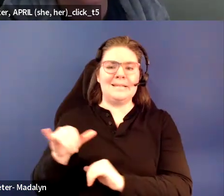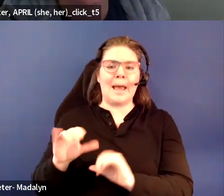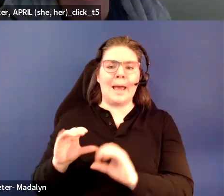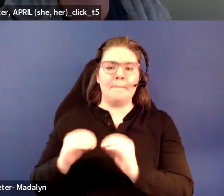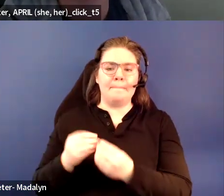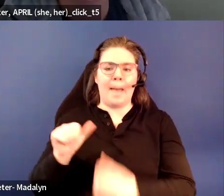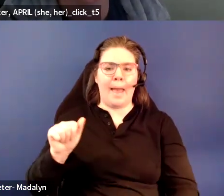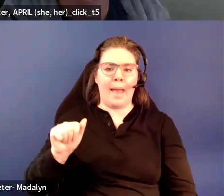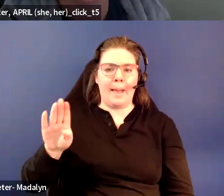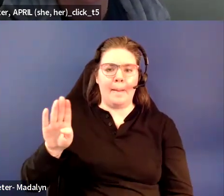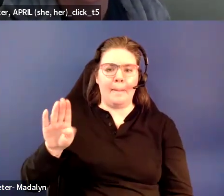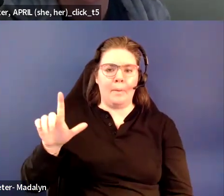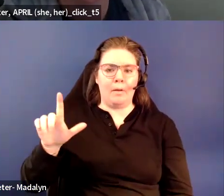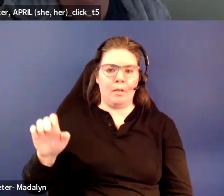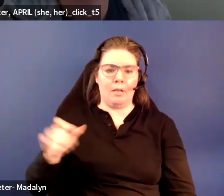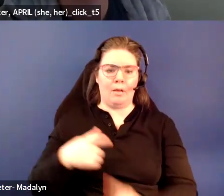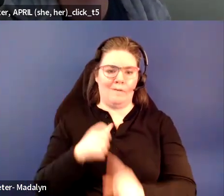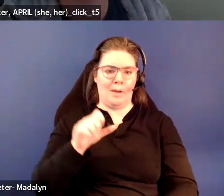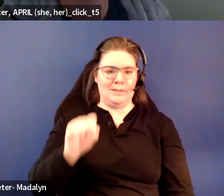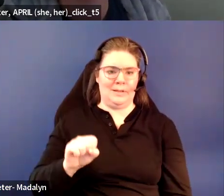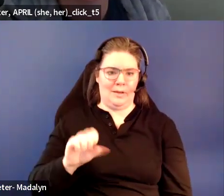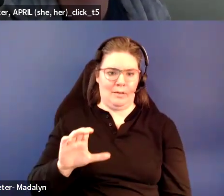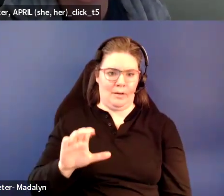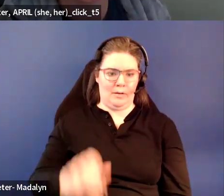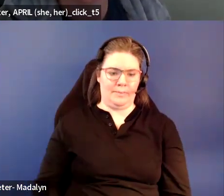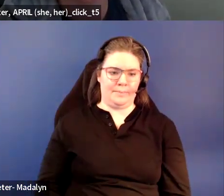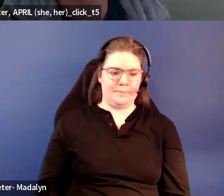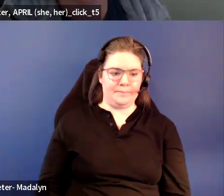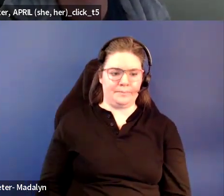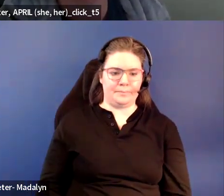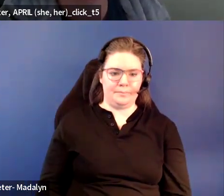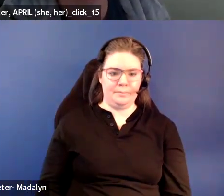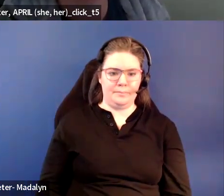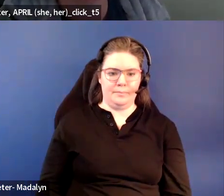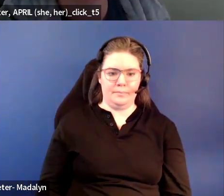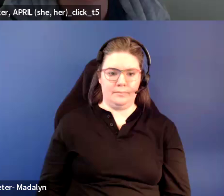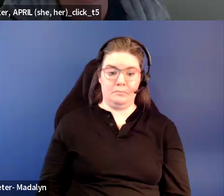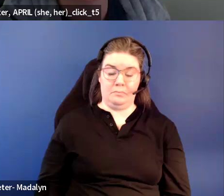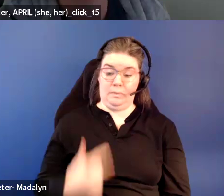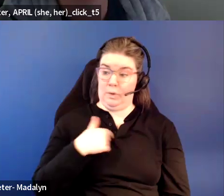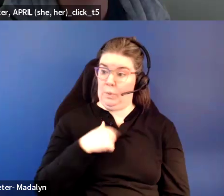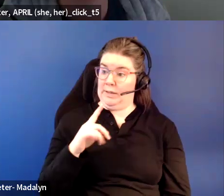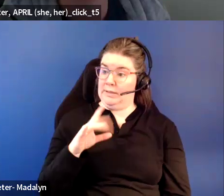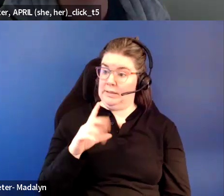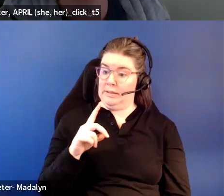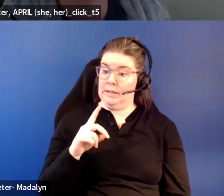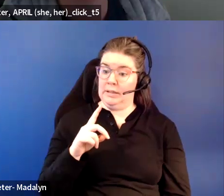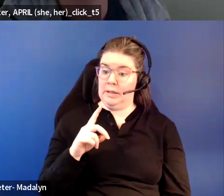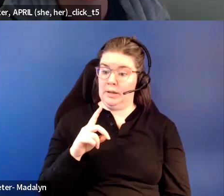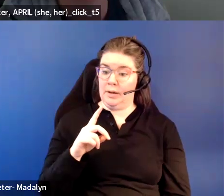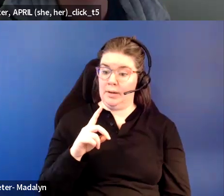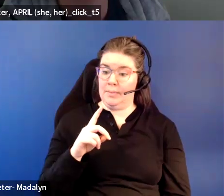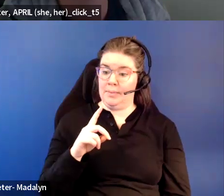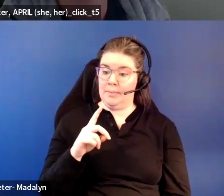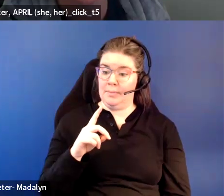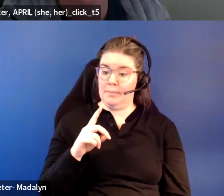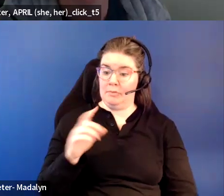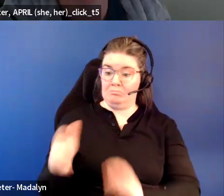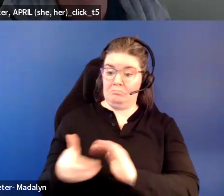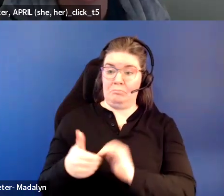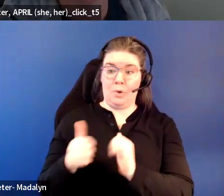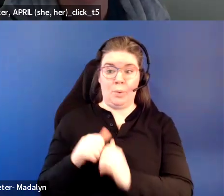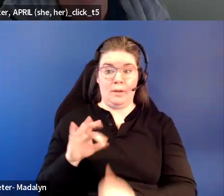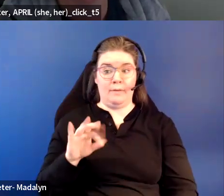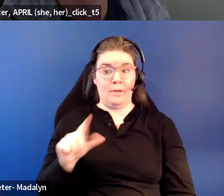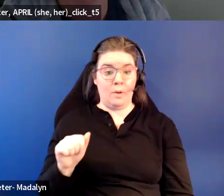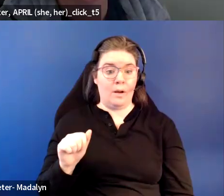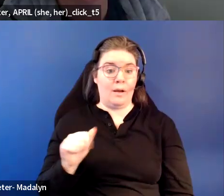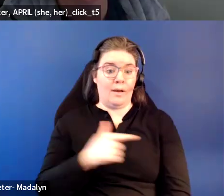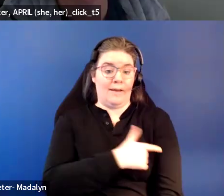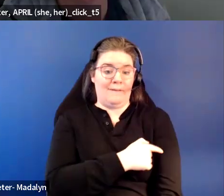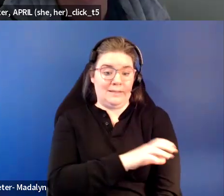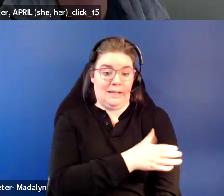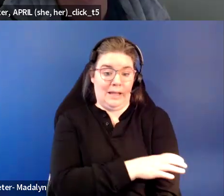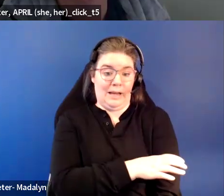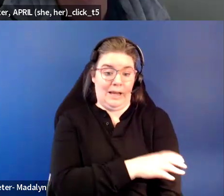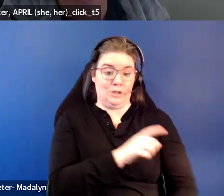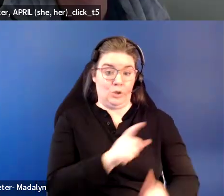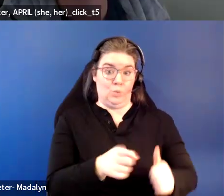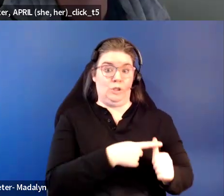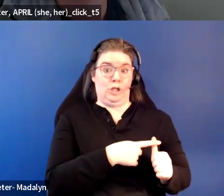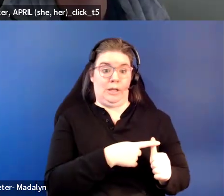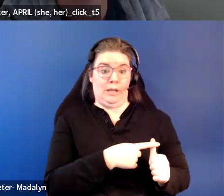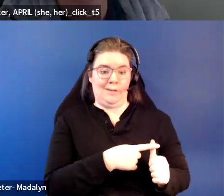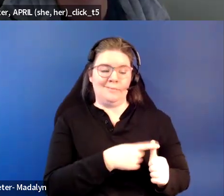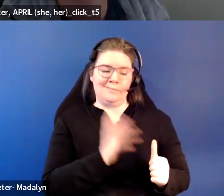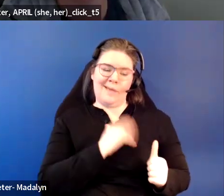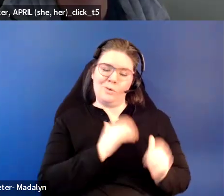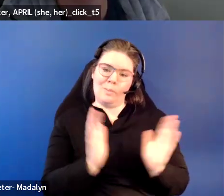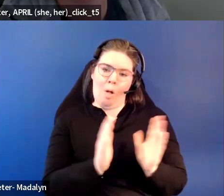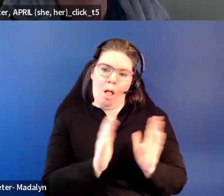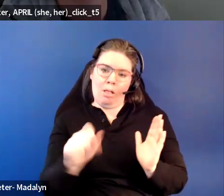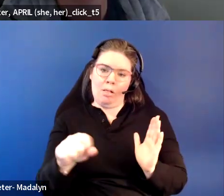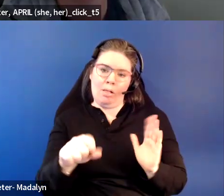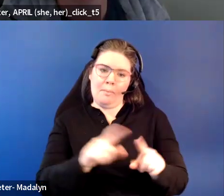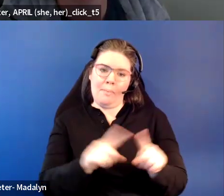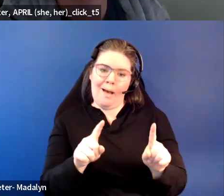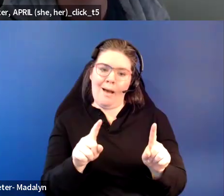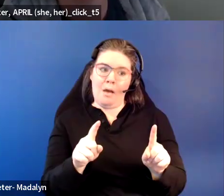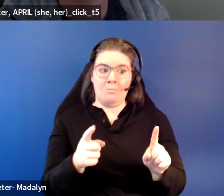Carolyn Grawi: from South Carolina. And so they were able to do that when we and we did. We were in the with Florida, with vaccine clinics originally, and did some. Ours were smaller, but we were able to do some of those originally to